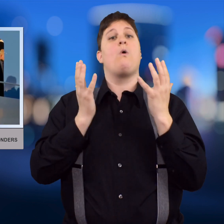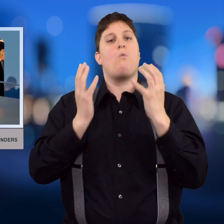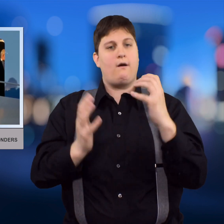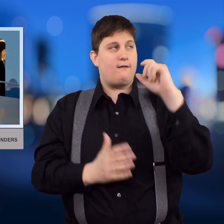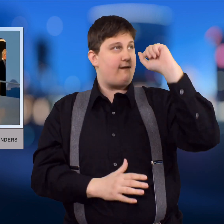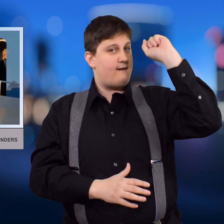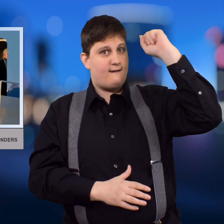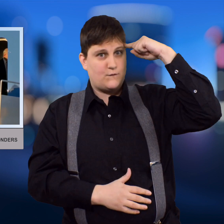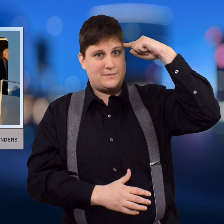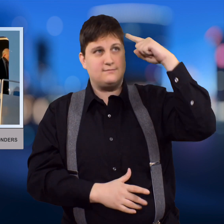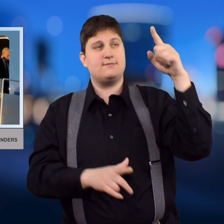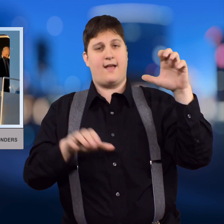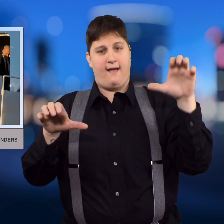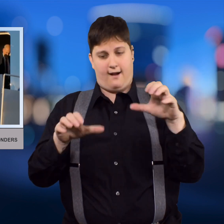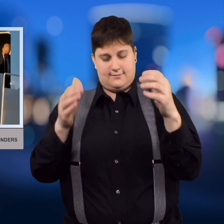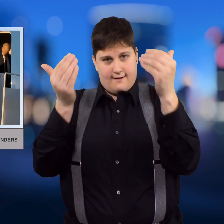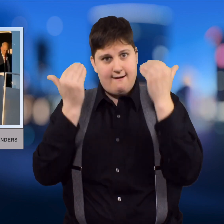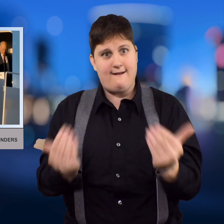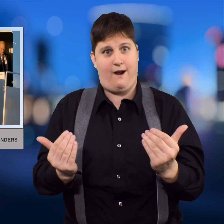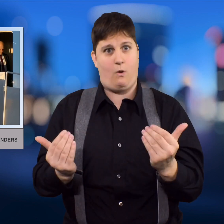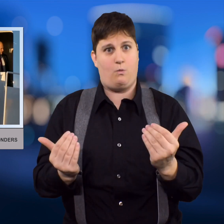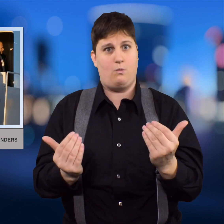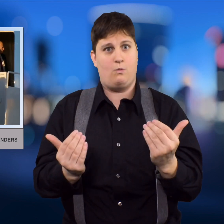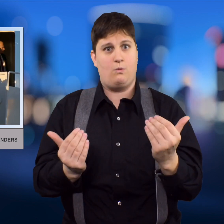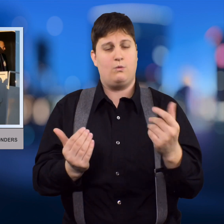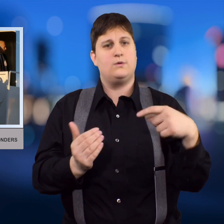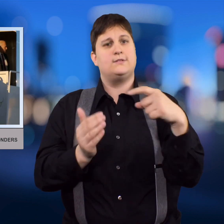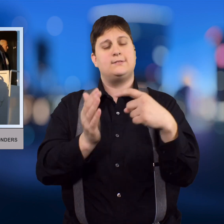They want action from the government.